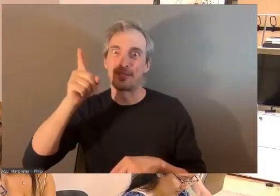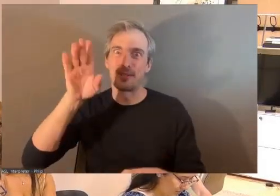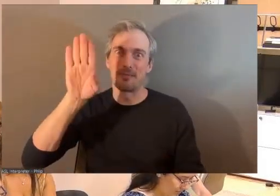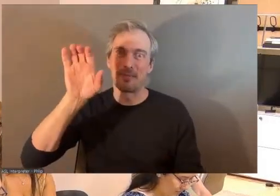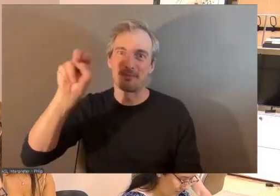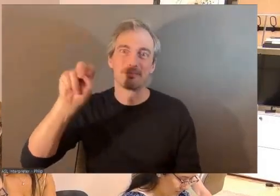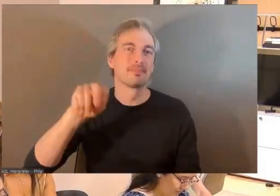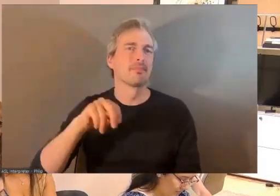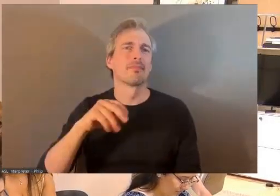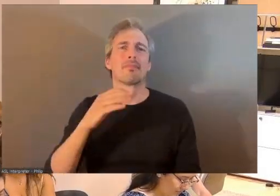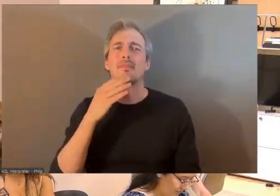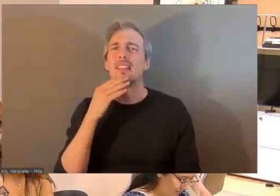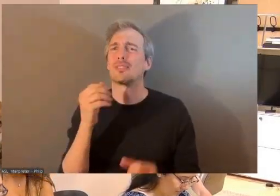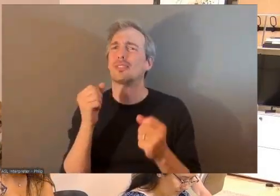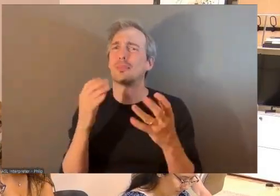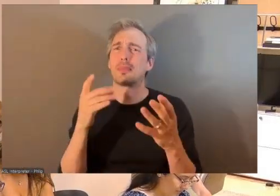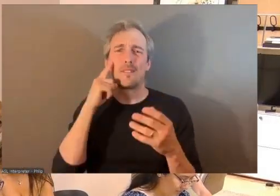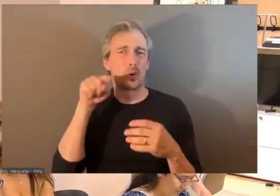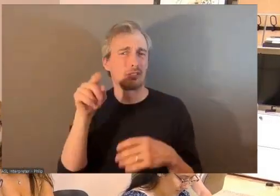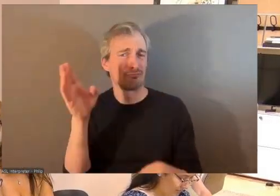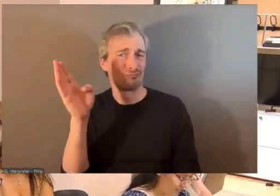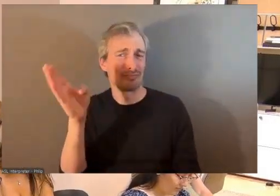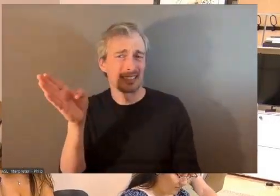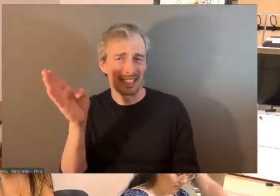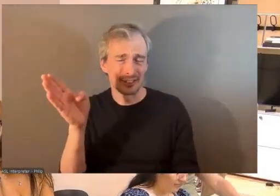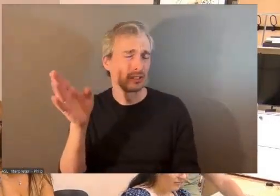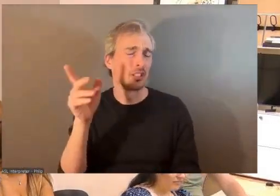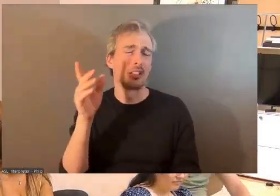Especially... I feel like those apps give us something to work with.